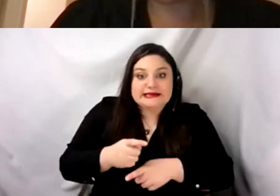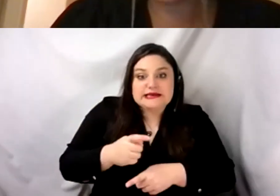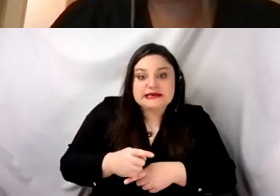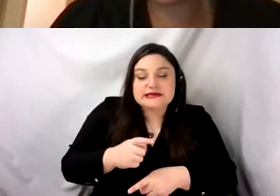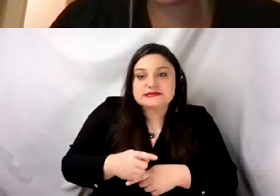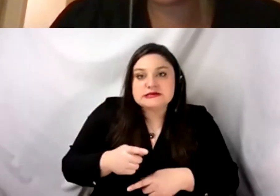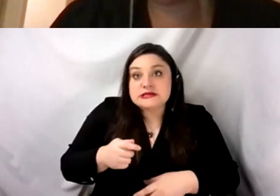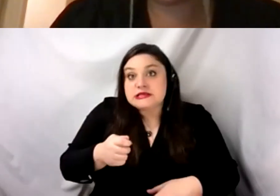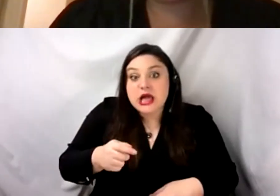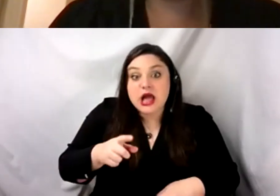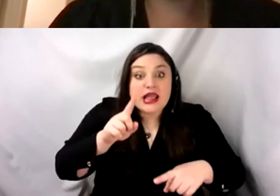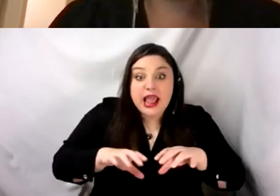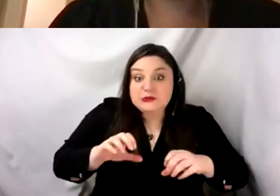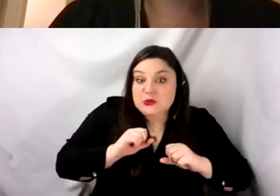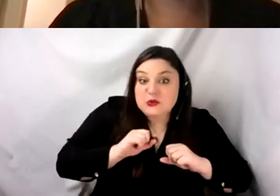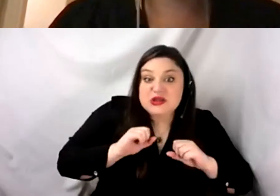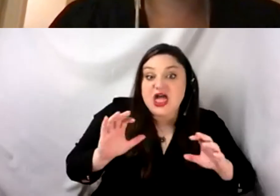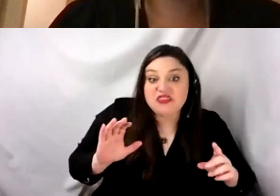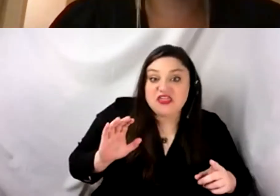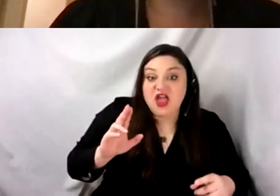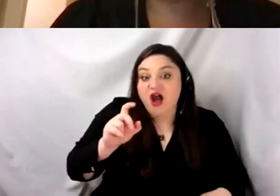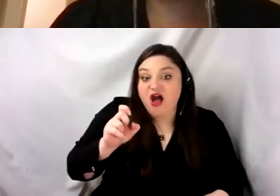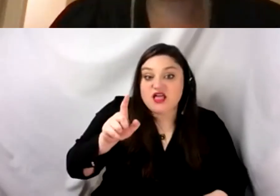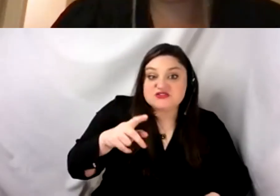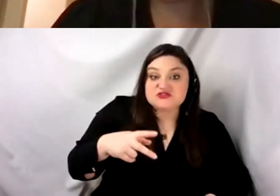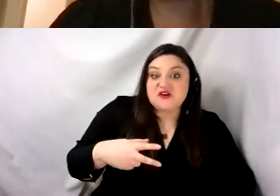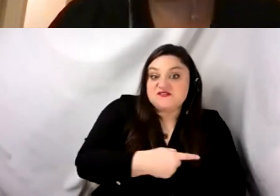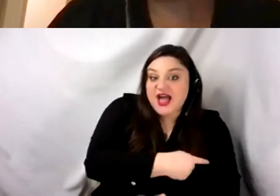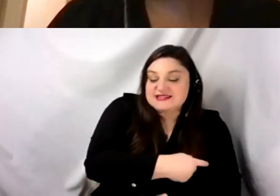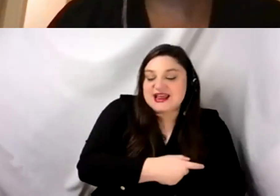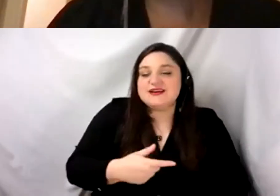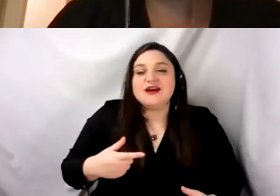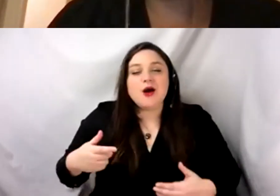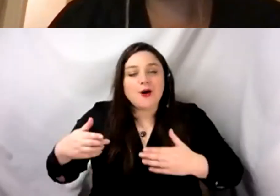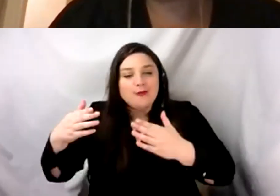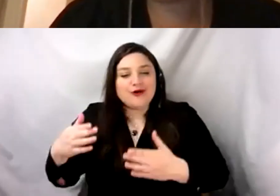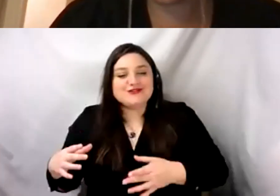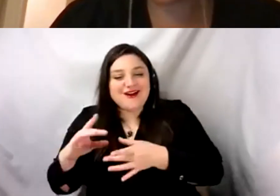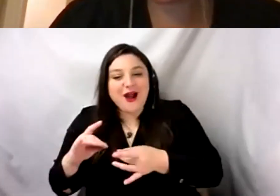And as was brought up earlier there is no funding for that. We have not been compensated for being